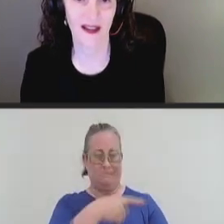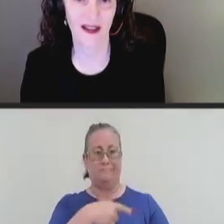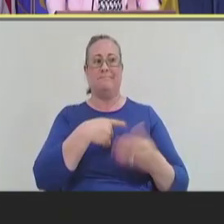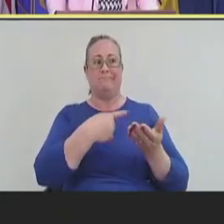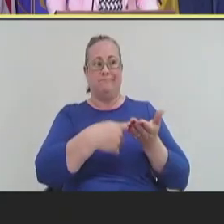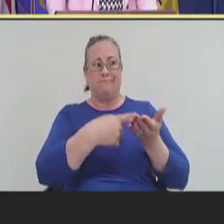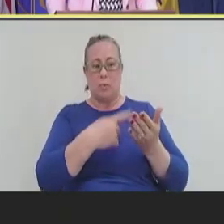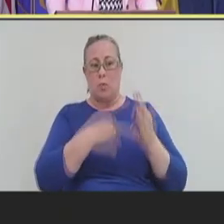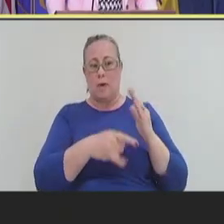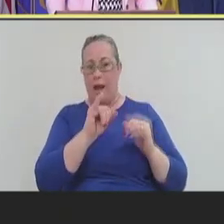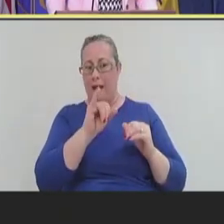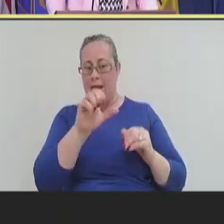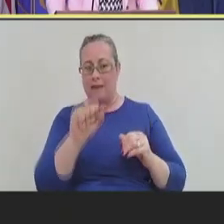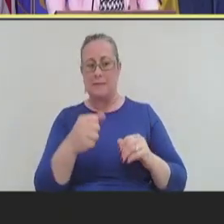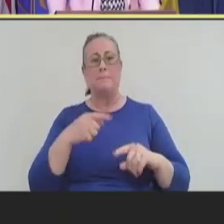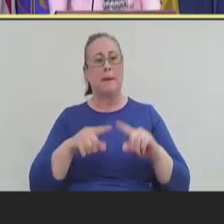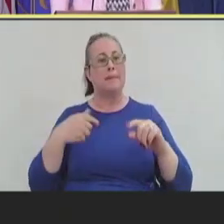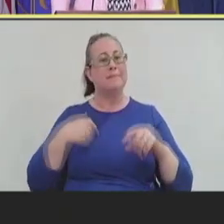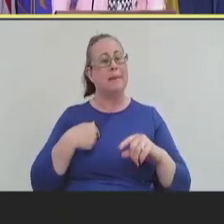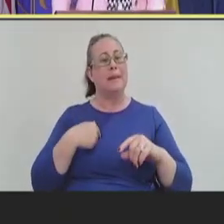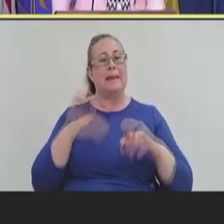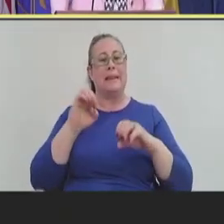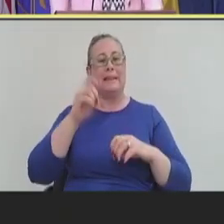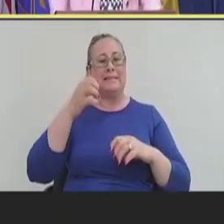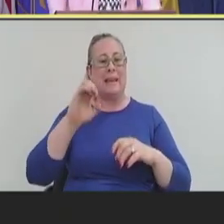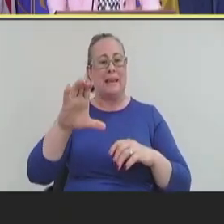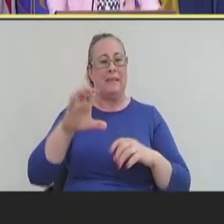I'm the executive director at the American Immunization Registry Association. And